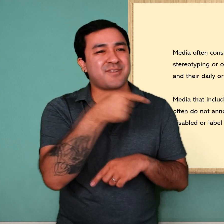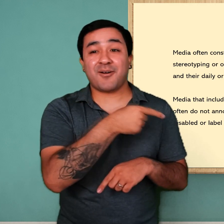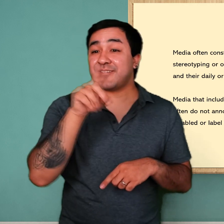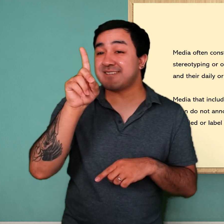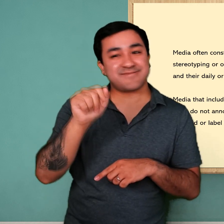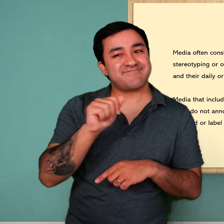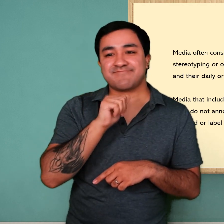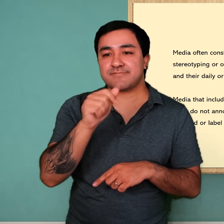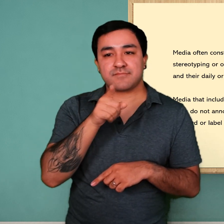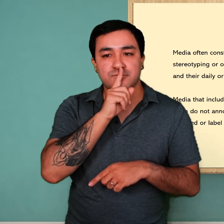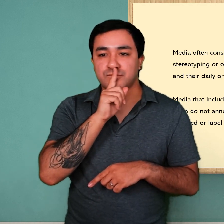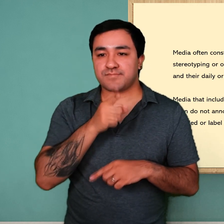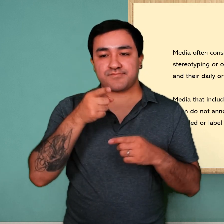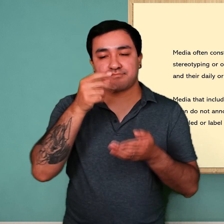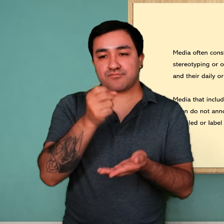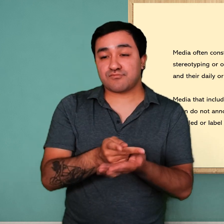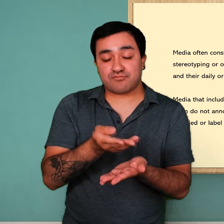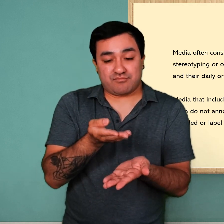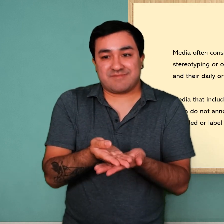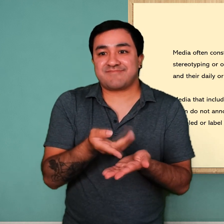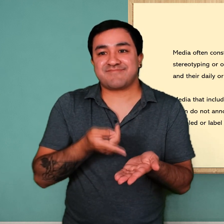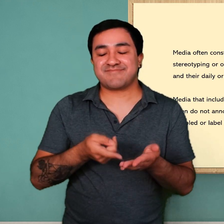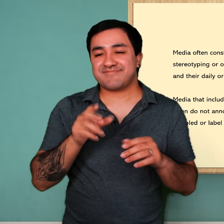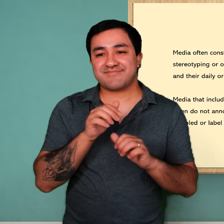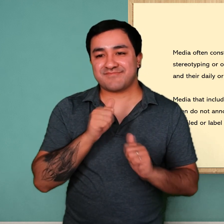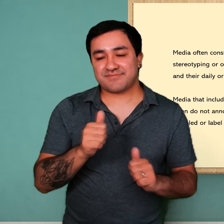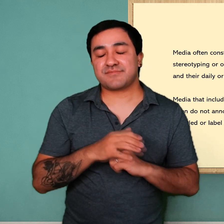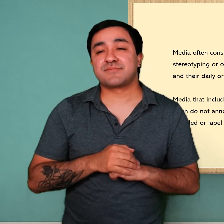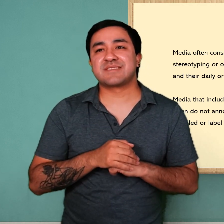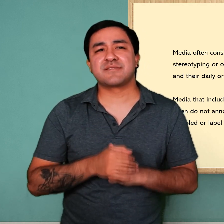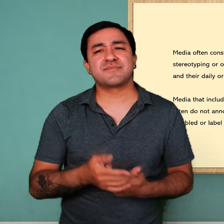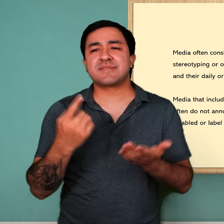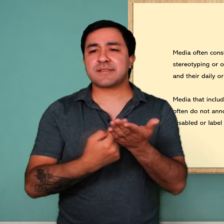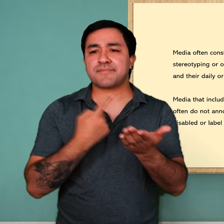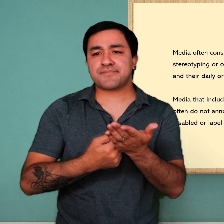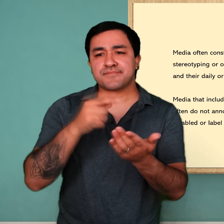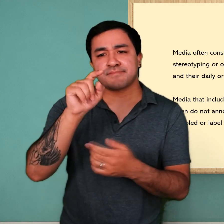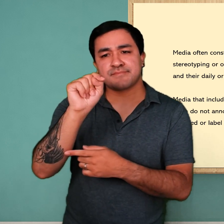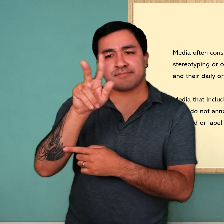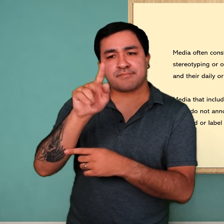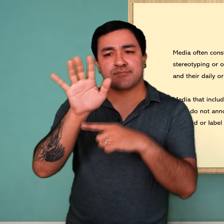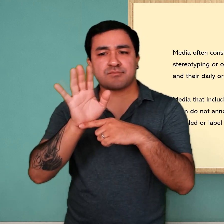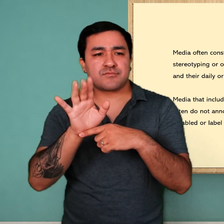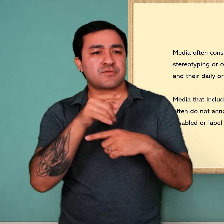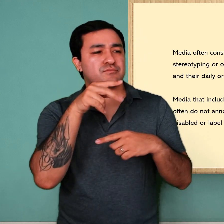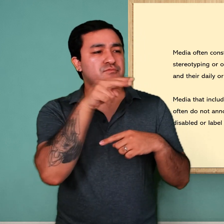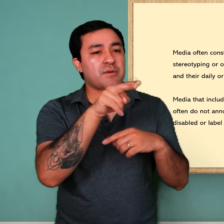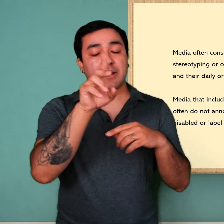character as disabled but the show or movie itself will never confirm the disability. Continuing,